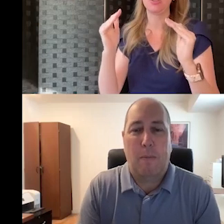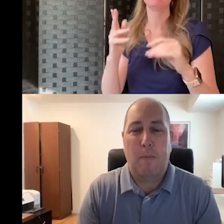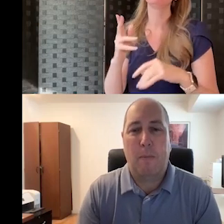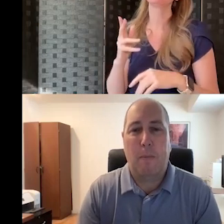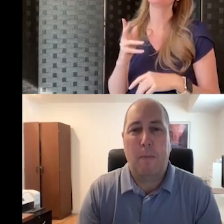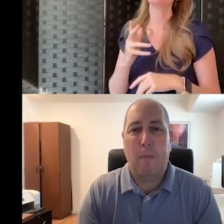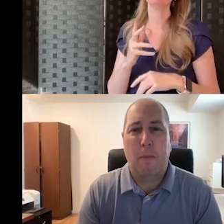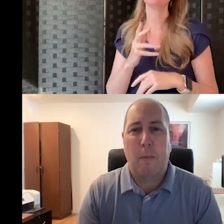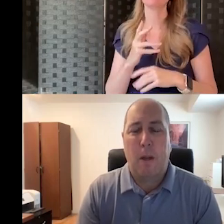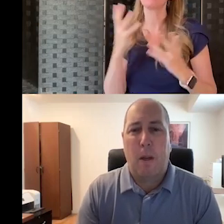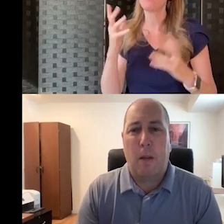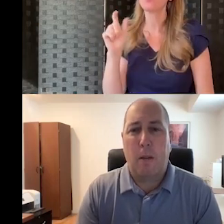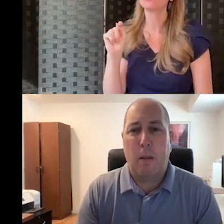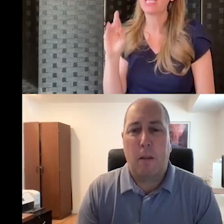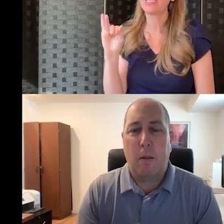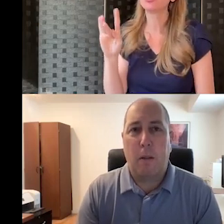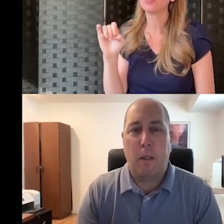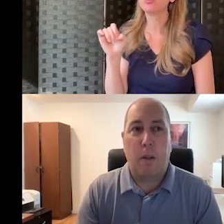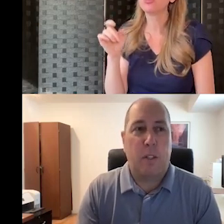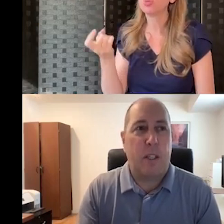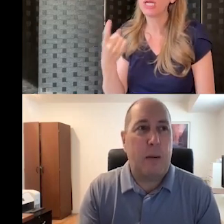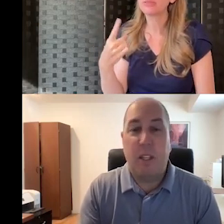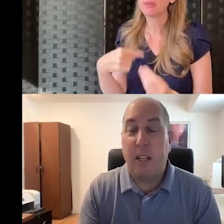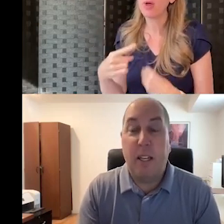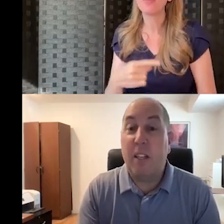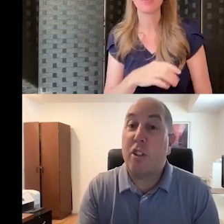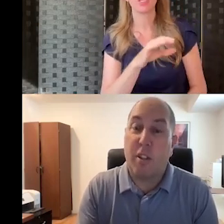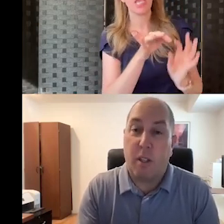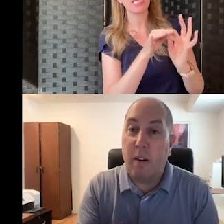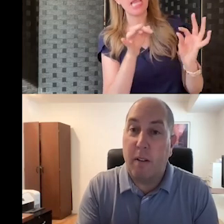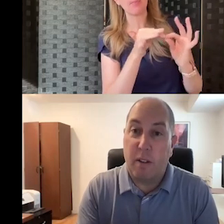the attribute that you were asking? >> Jared: The caption and then the